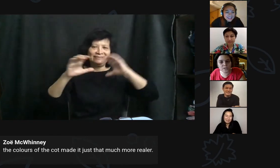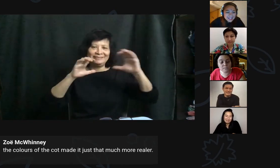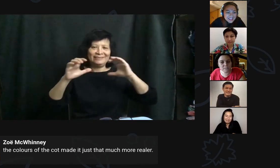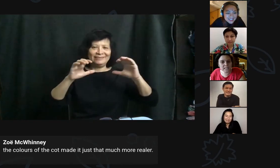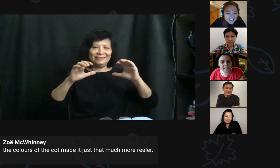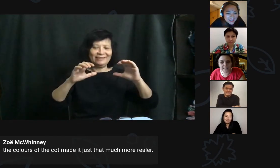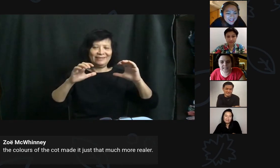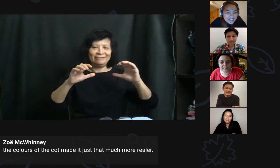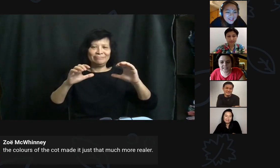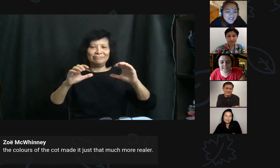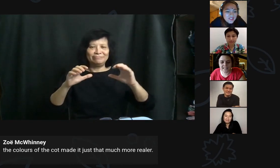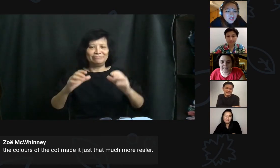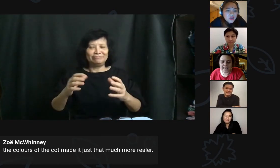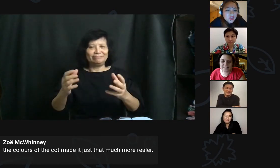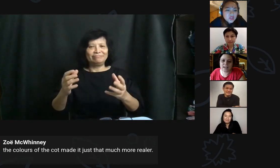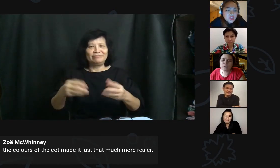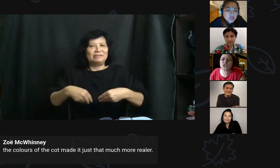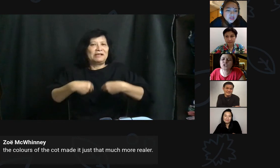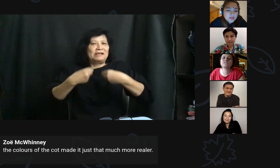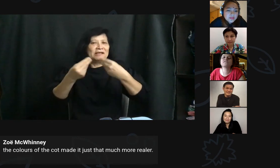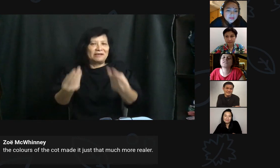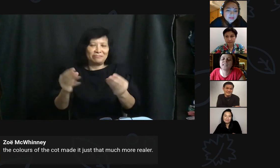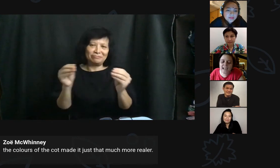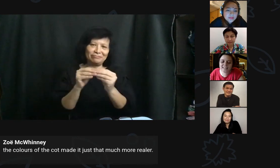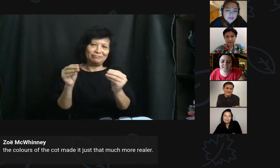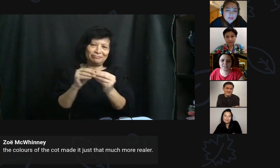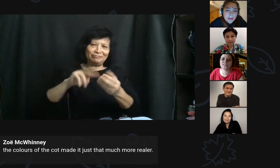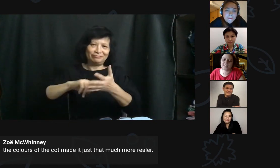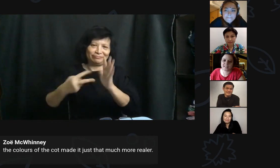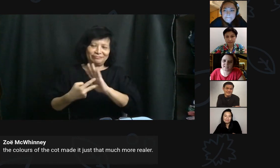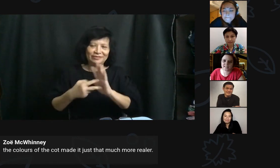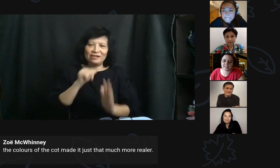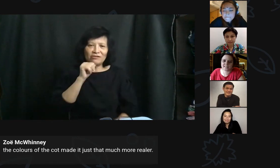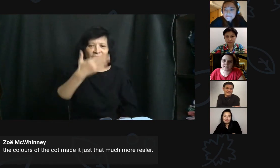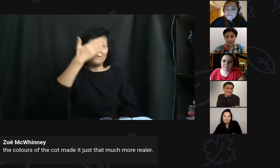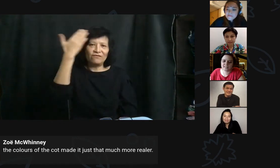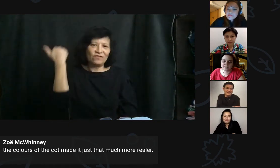more to meaning and that we shouldn’t forget the other senses.